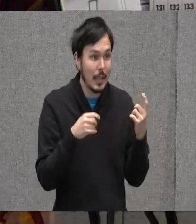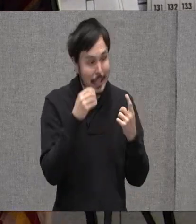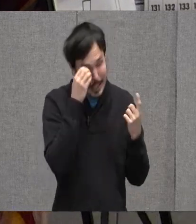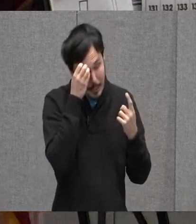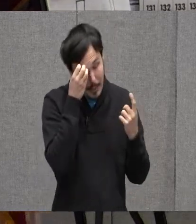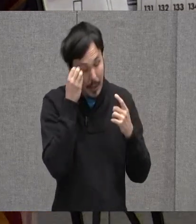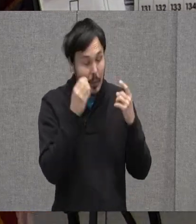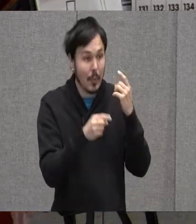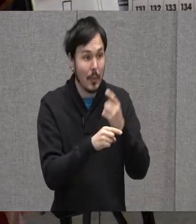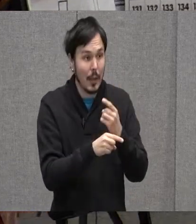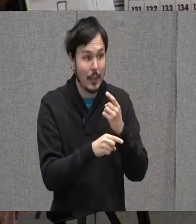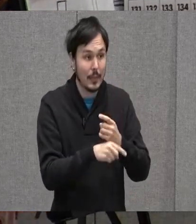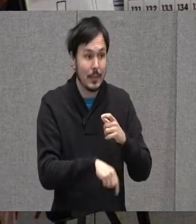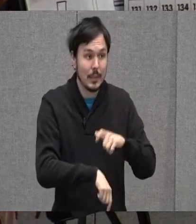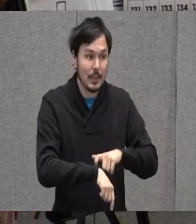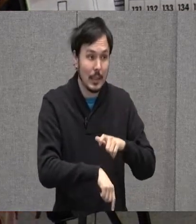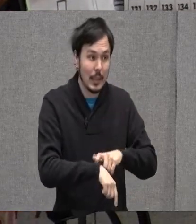You're right, 100.